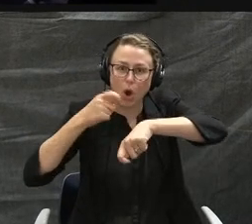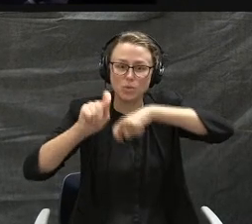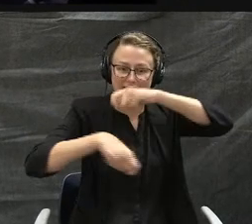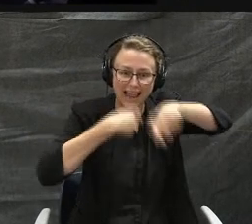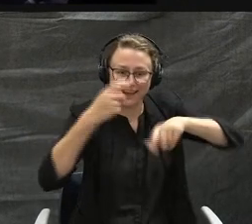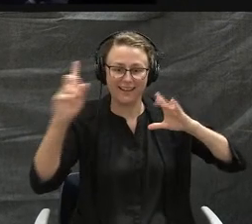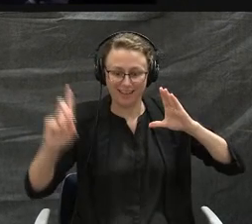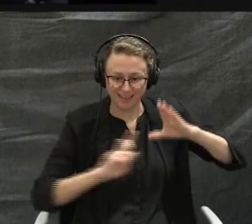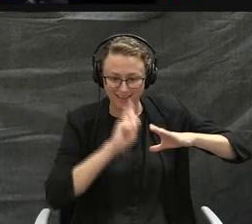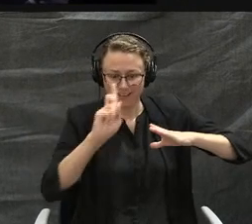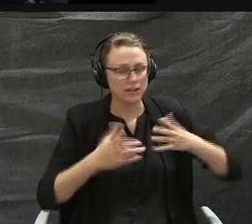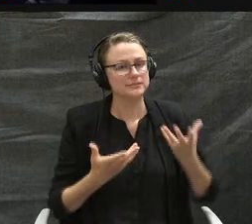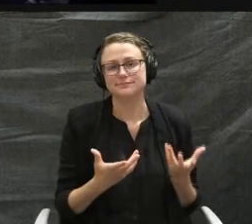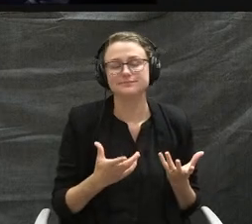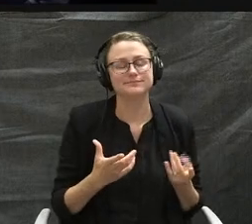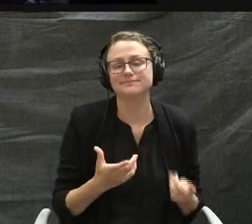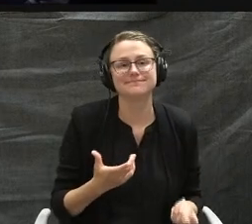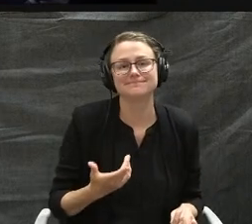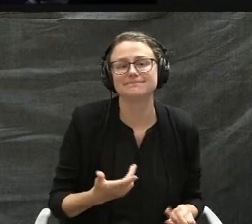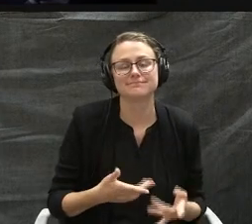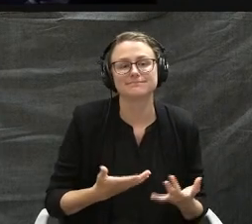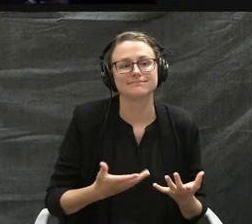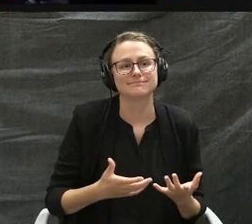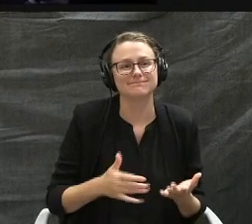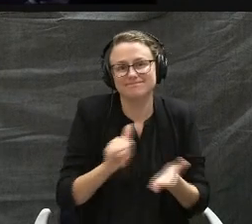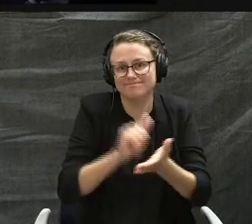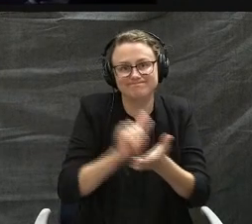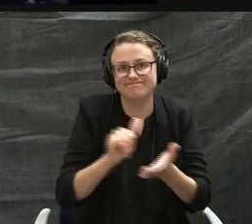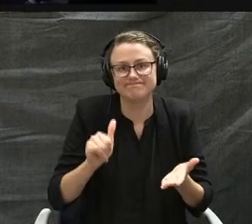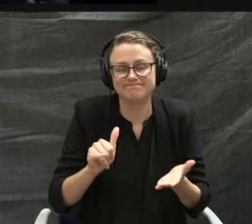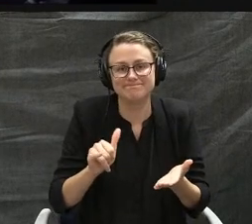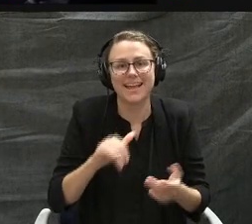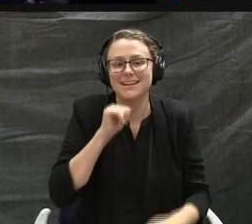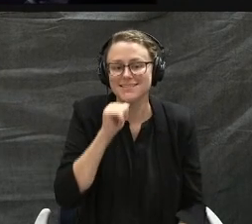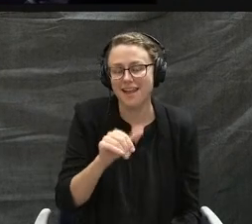is not a feasable model at all at either the middle school